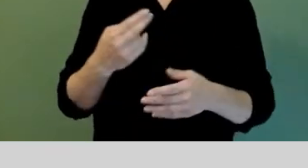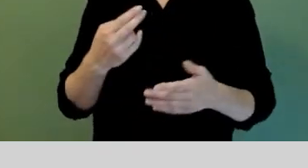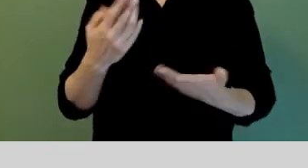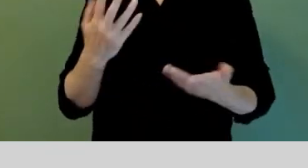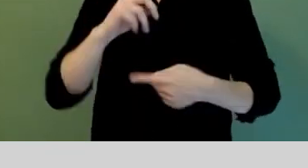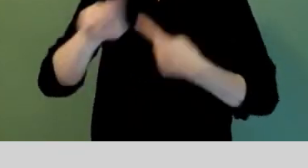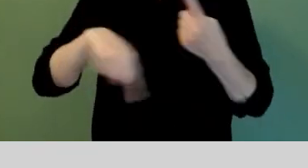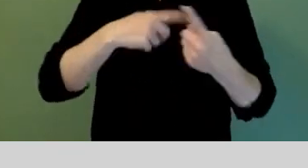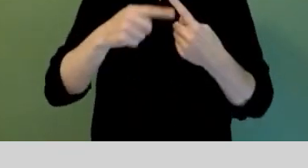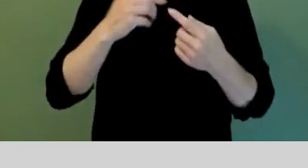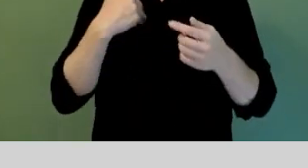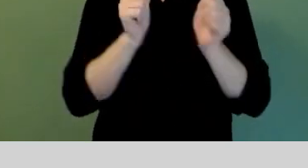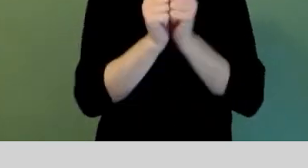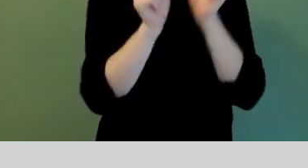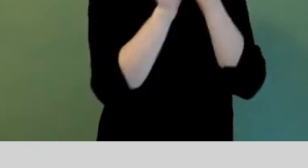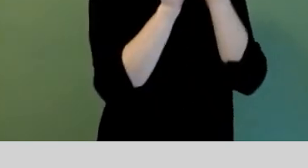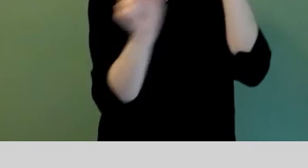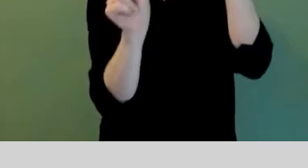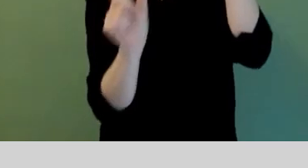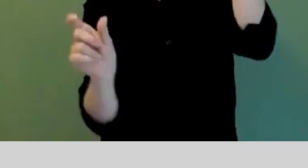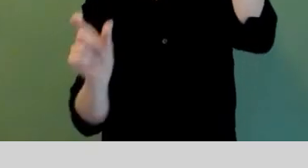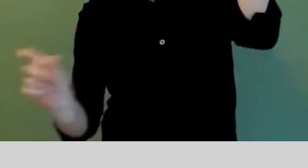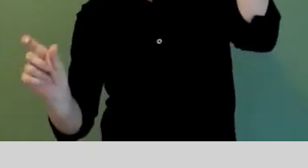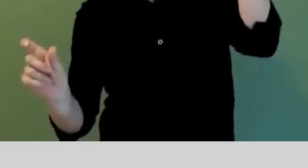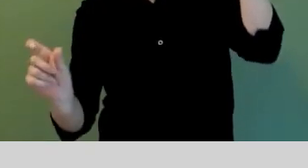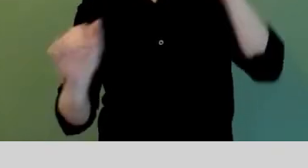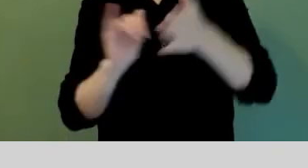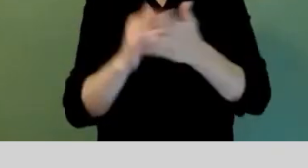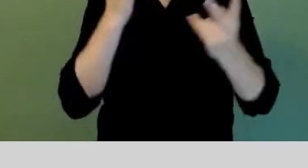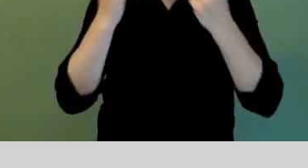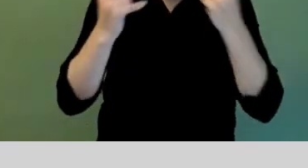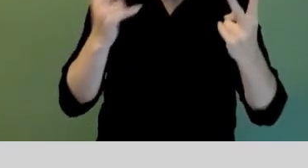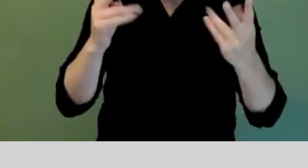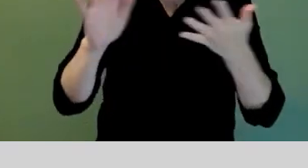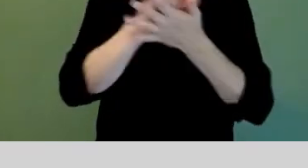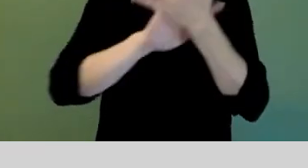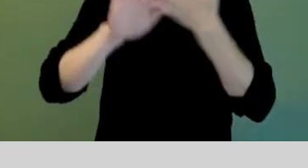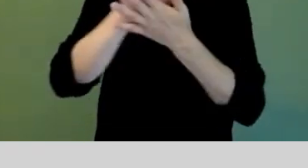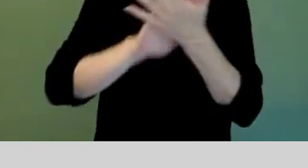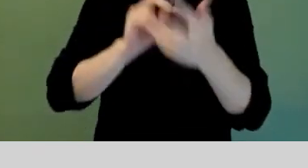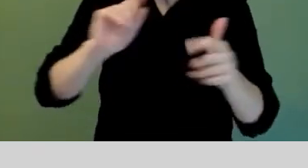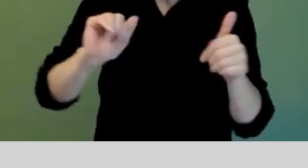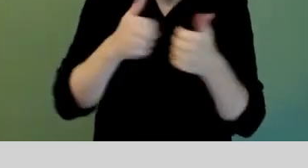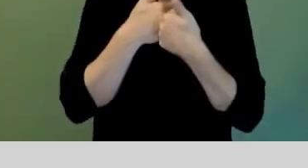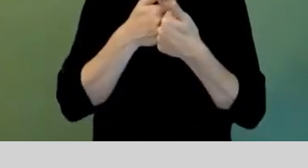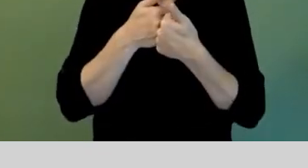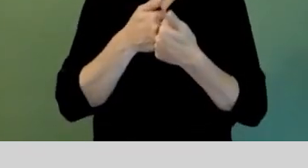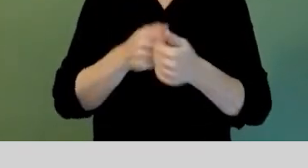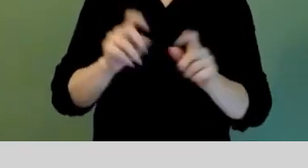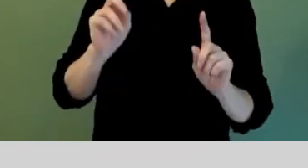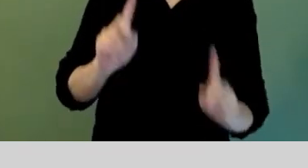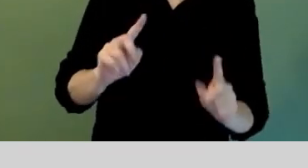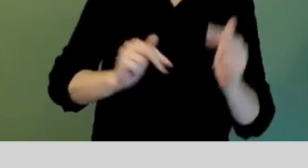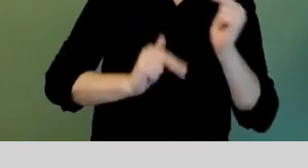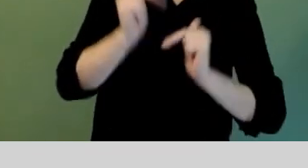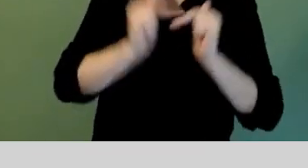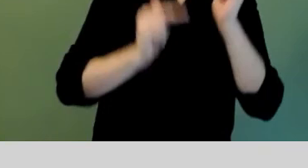the lack of visual locality becomes really difficult. But generally speaking, builders are almost always used like this.